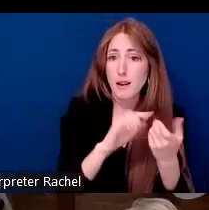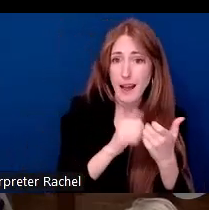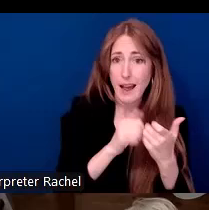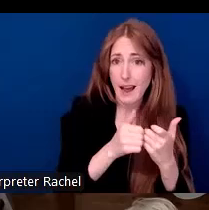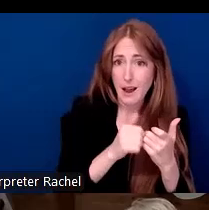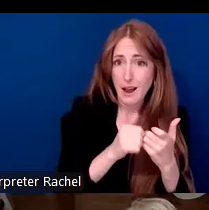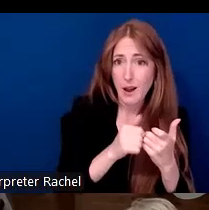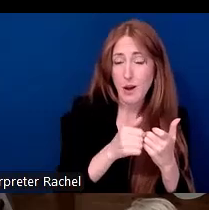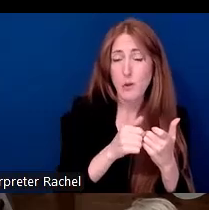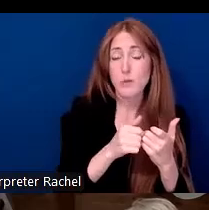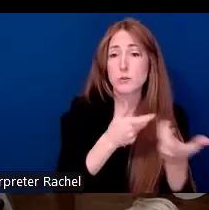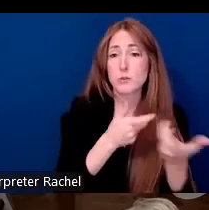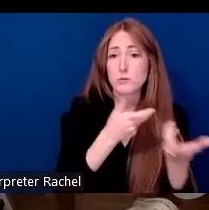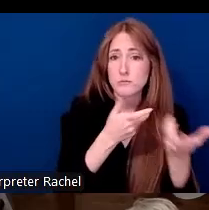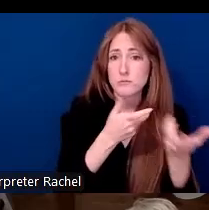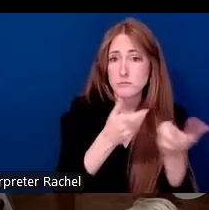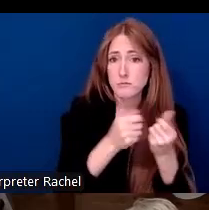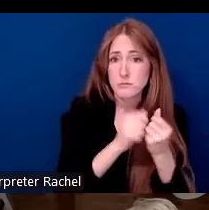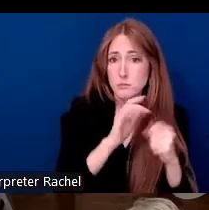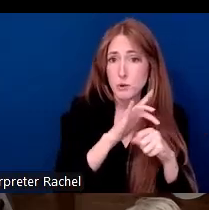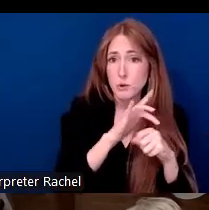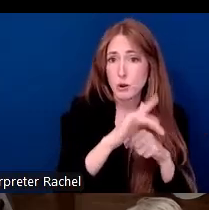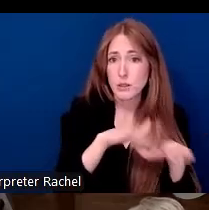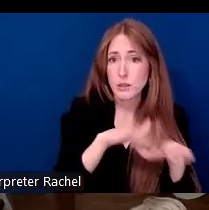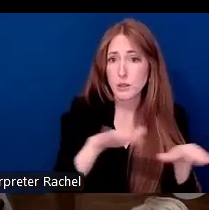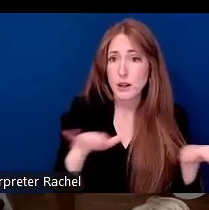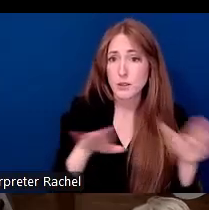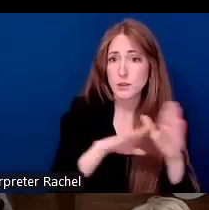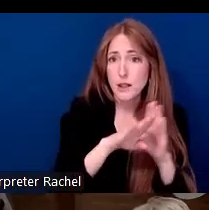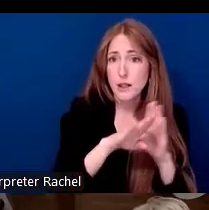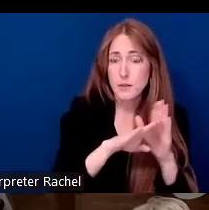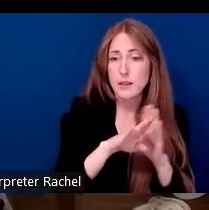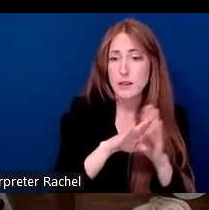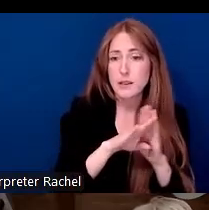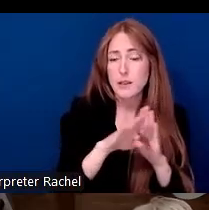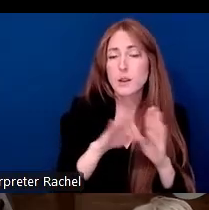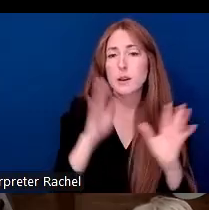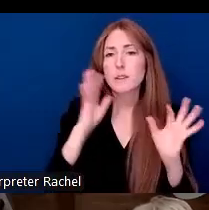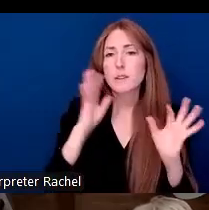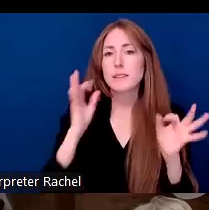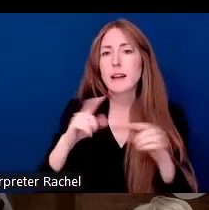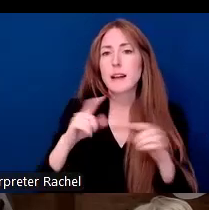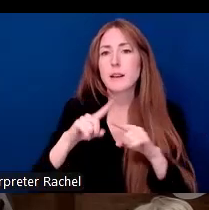early child development and intervention were shaped by broader colonial relations of power